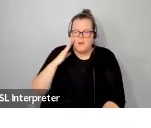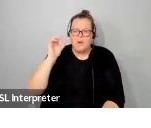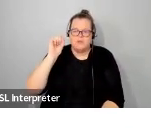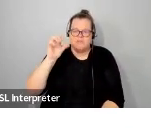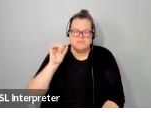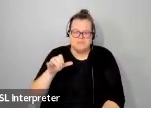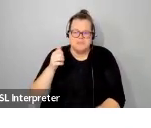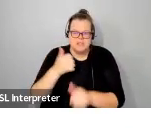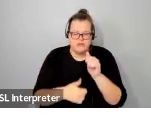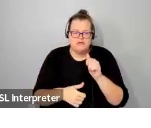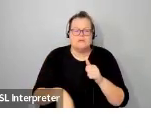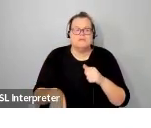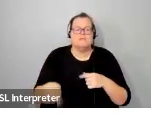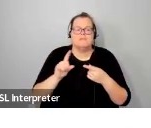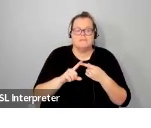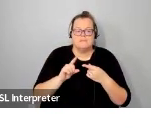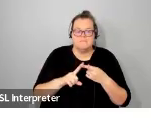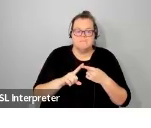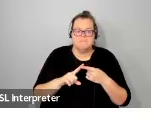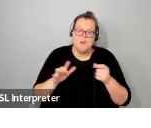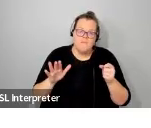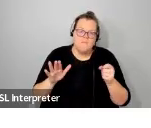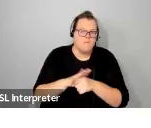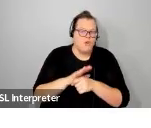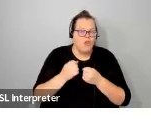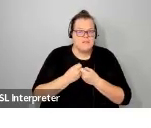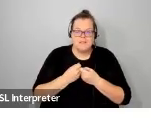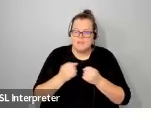So the state needs to ensure Full disclosure to participants and an